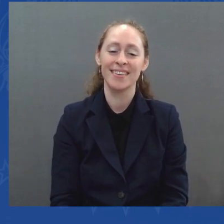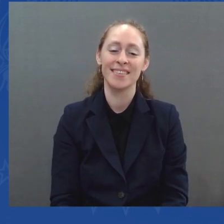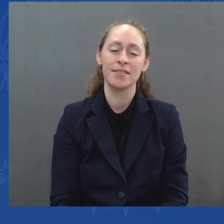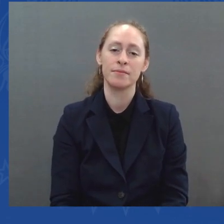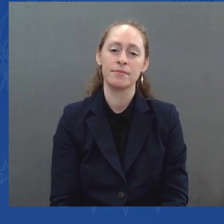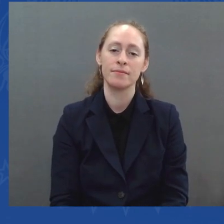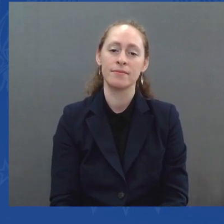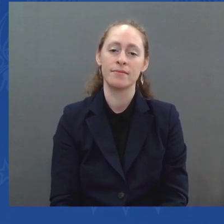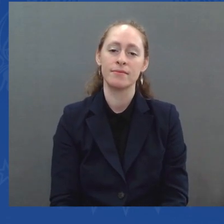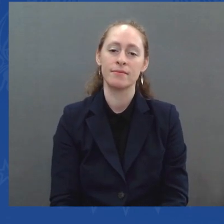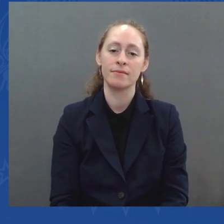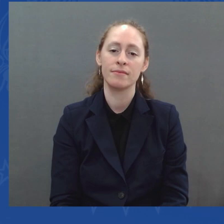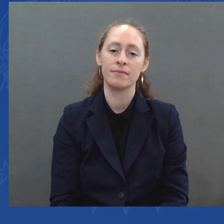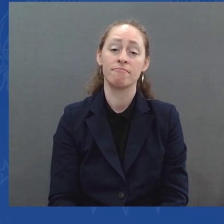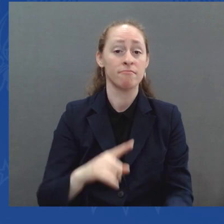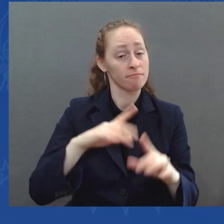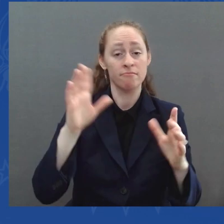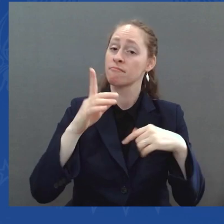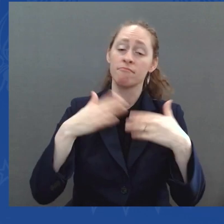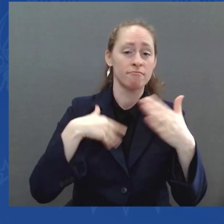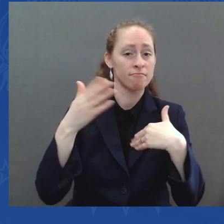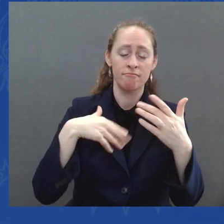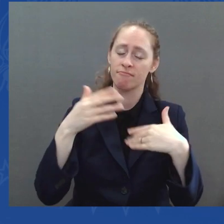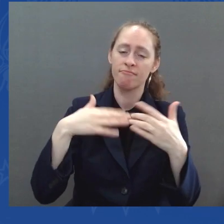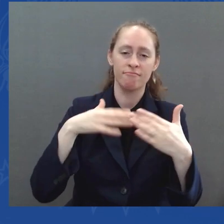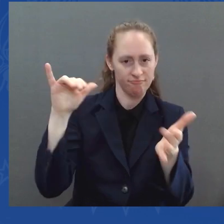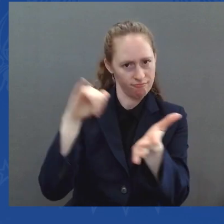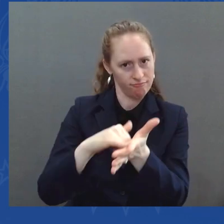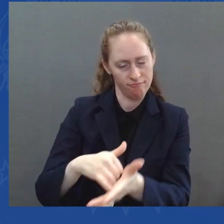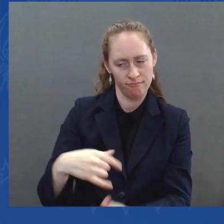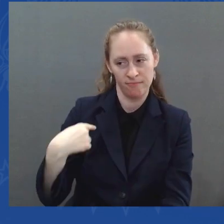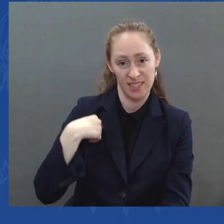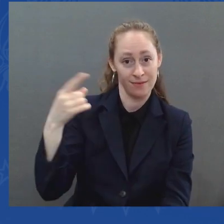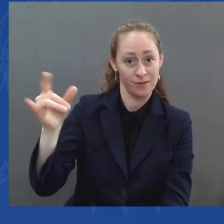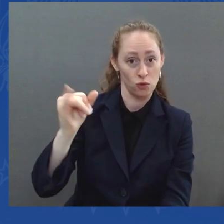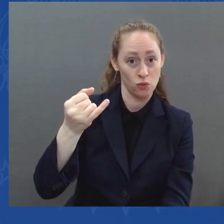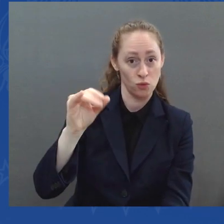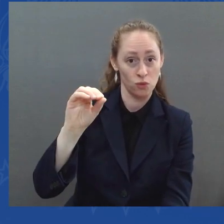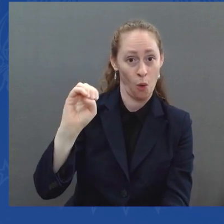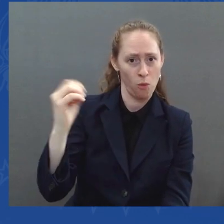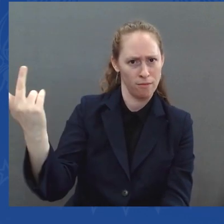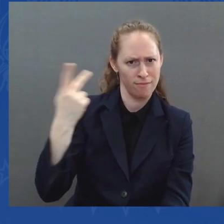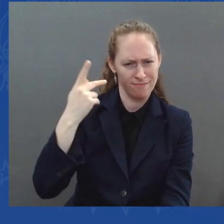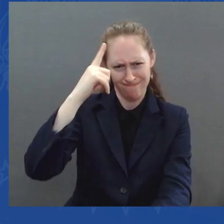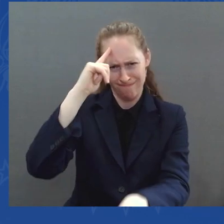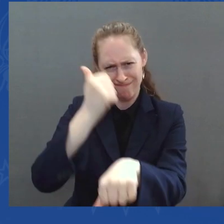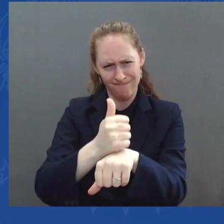because we've met too many people on the campaign trail who'd shared their stories.